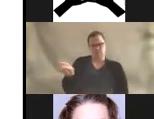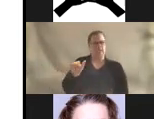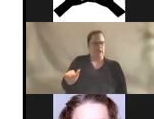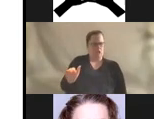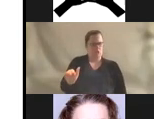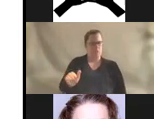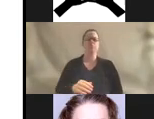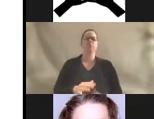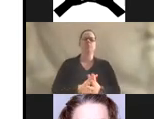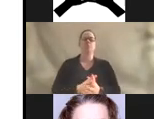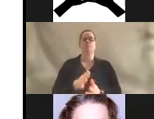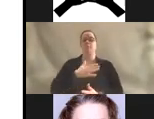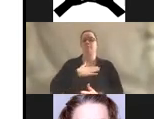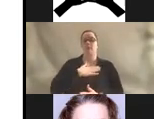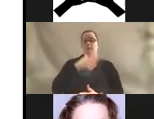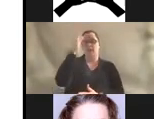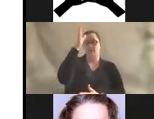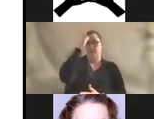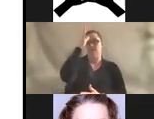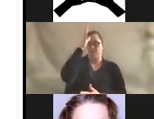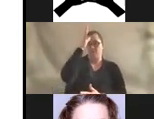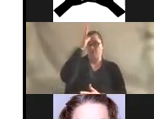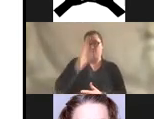My father was from New Orleans.